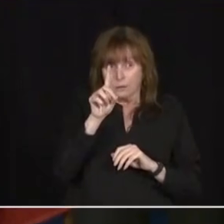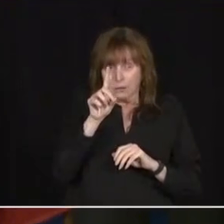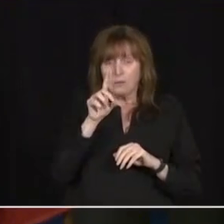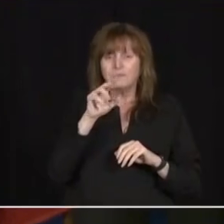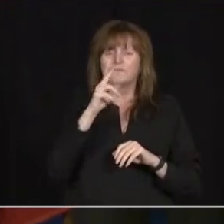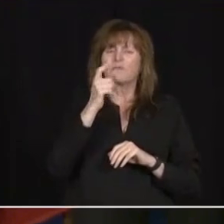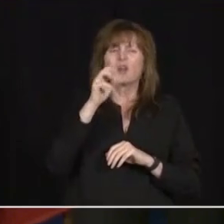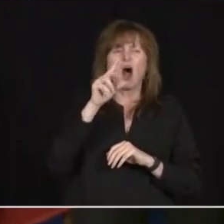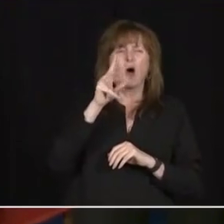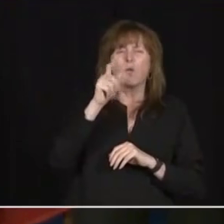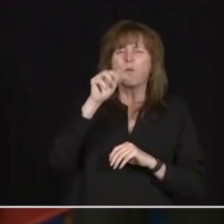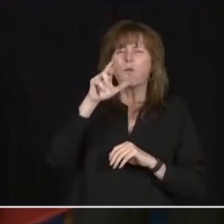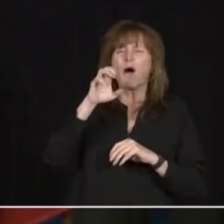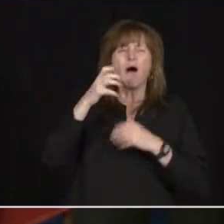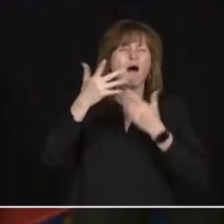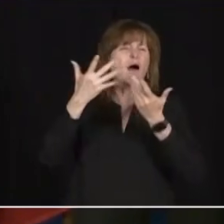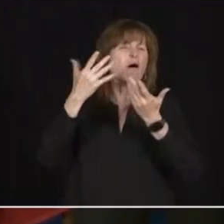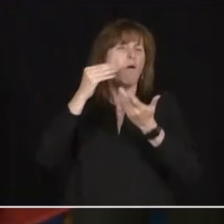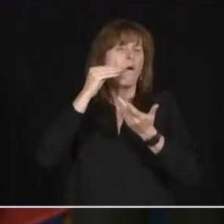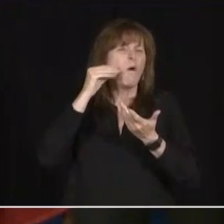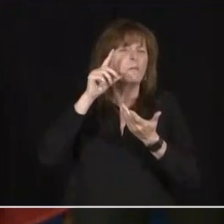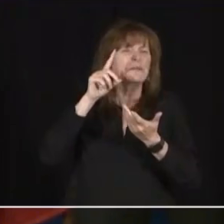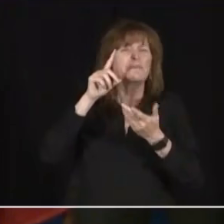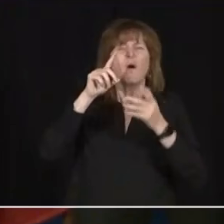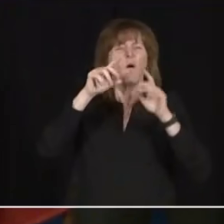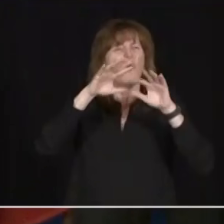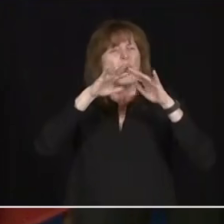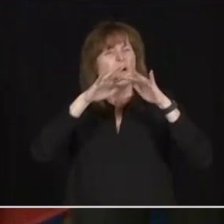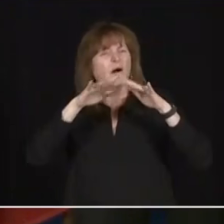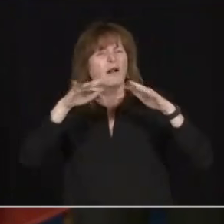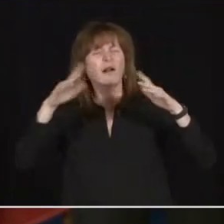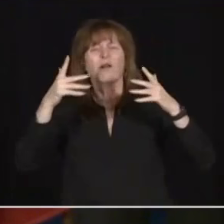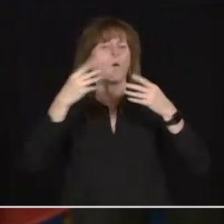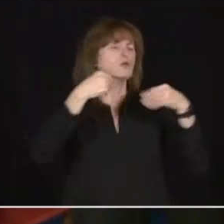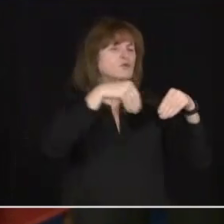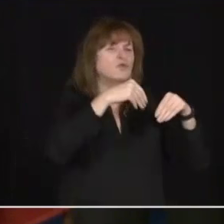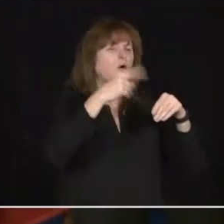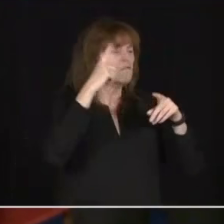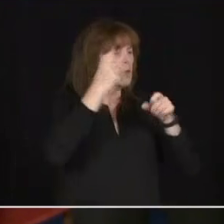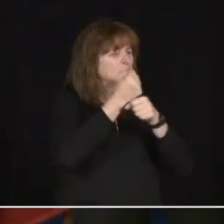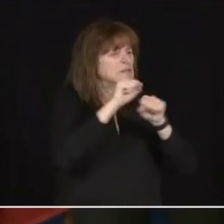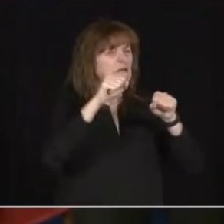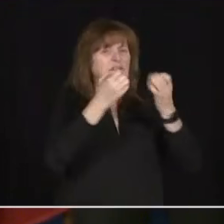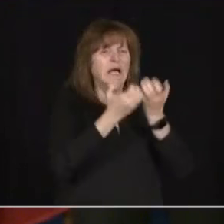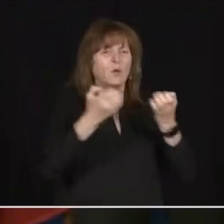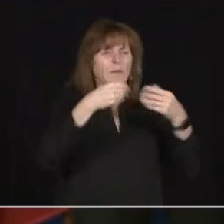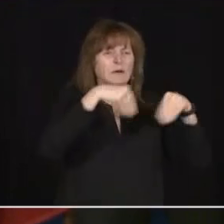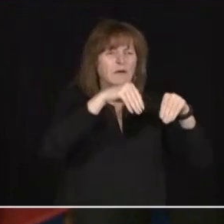supply stores will be allowed to reopen. This means people will be able